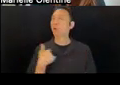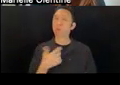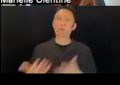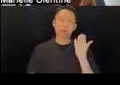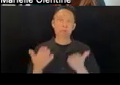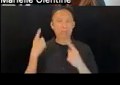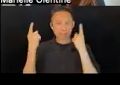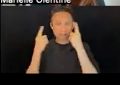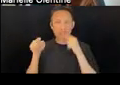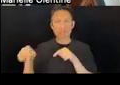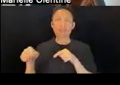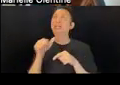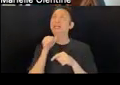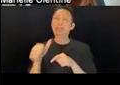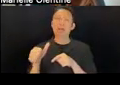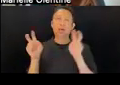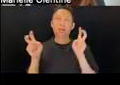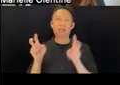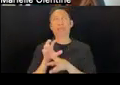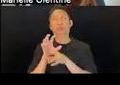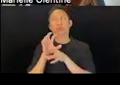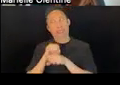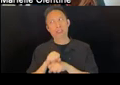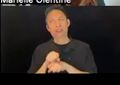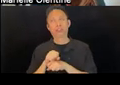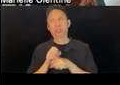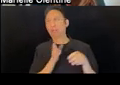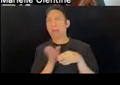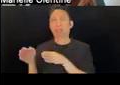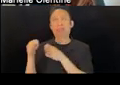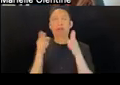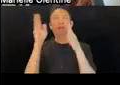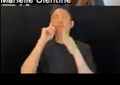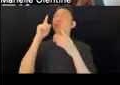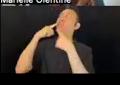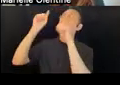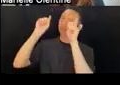they also make really beautiful, creative, artistic documentaries.